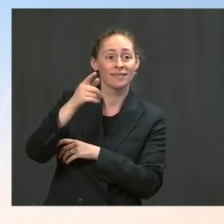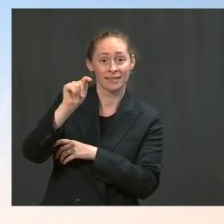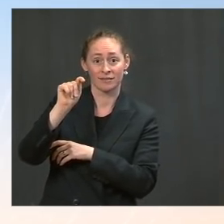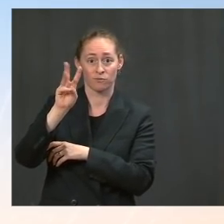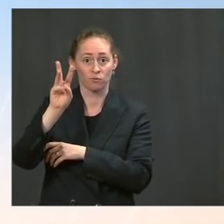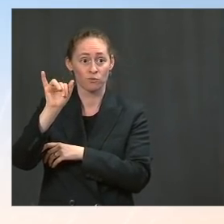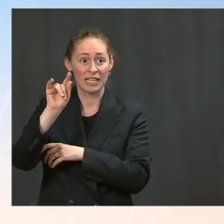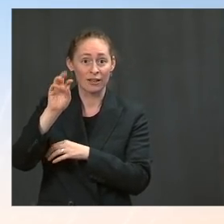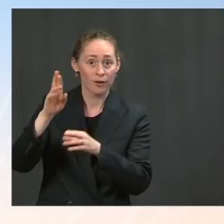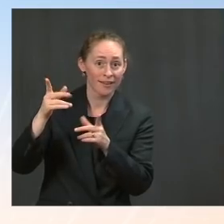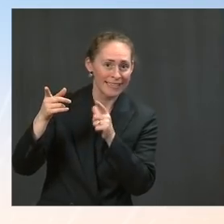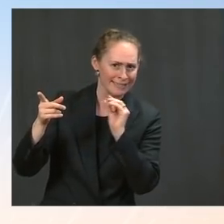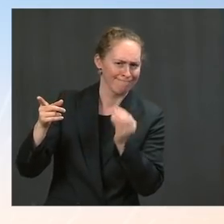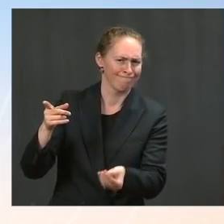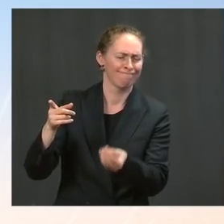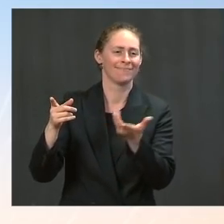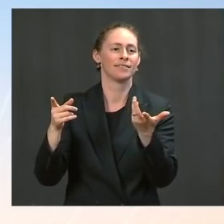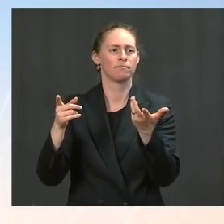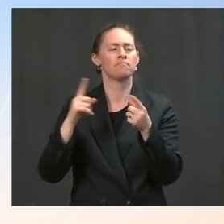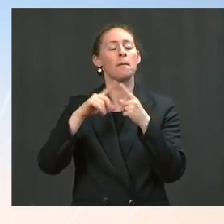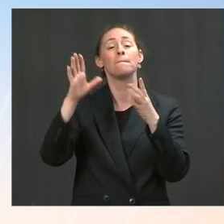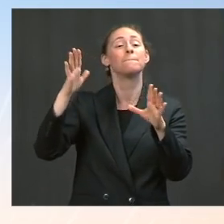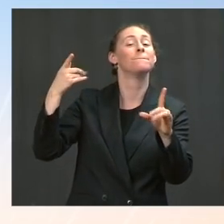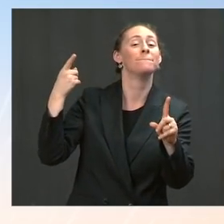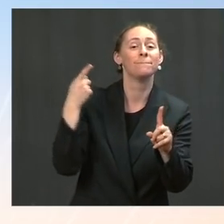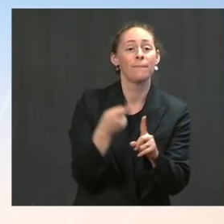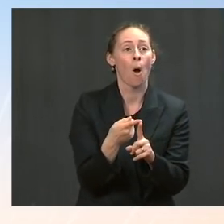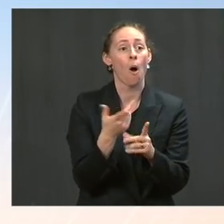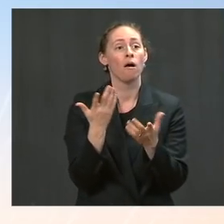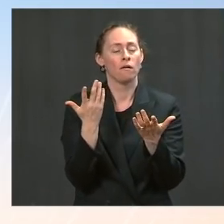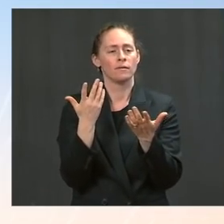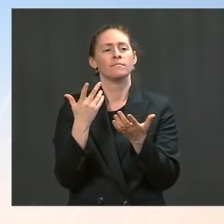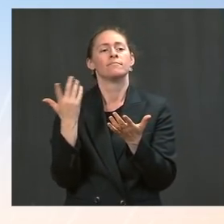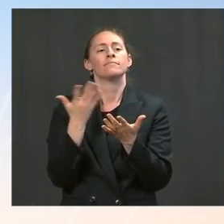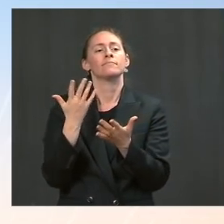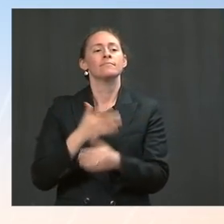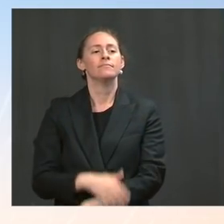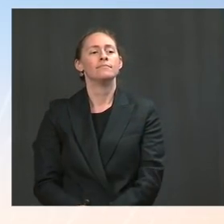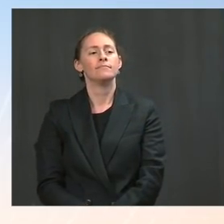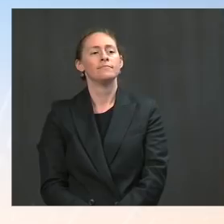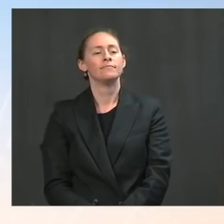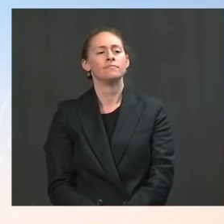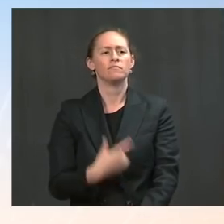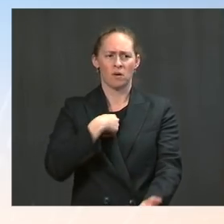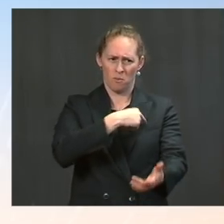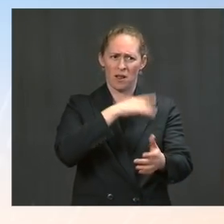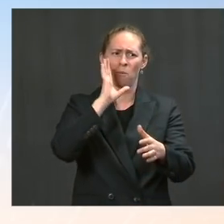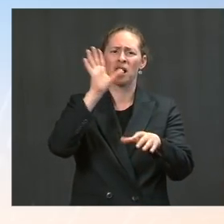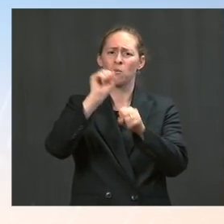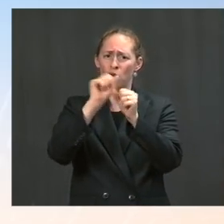But we will also use -- we'll also work with celebrities. The Press: Slipped that one in, didn't you? Ms. Psaki: And we will work --